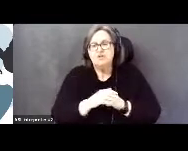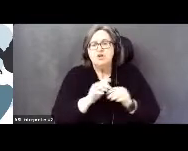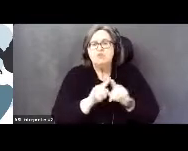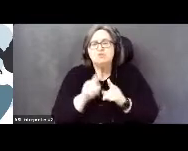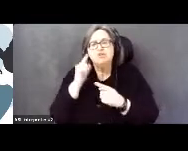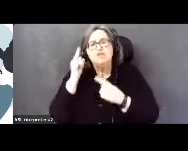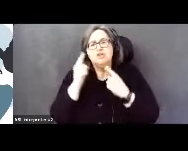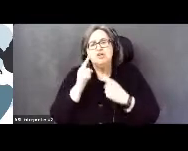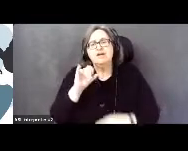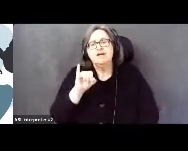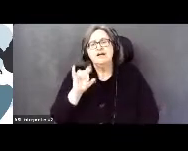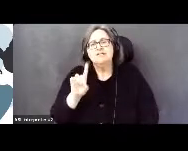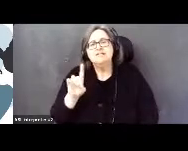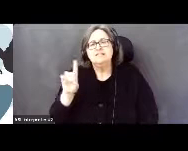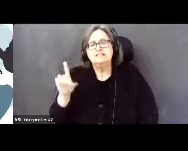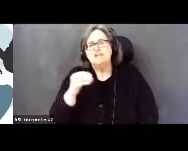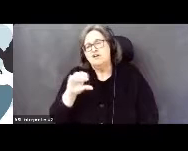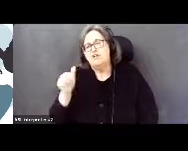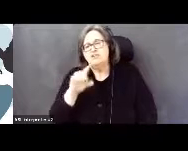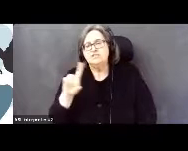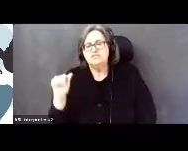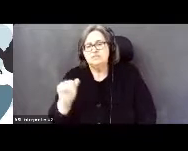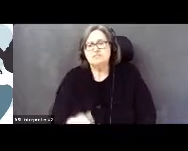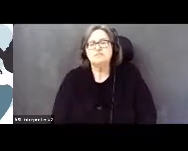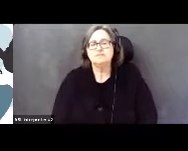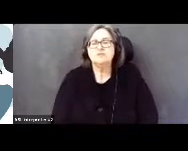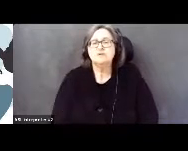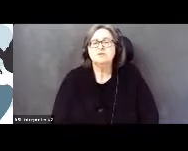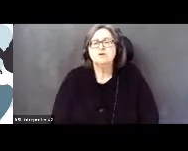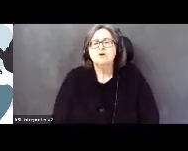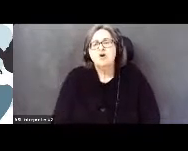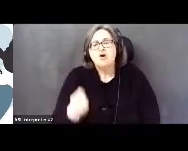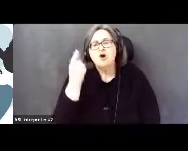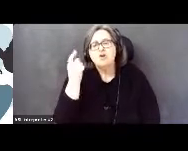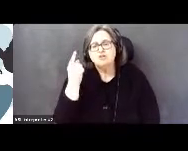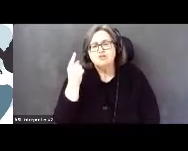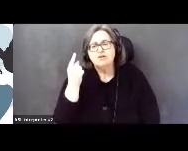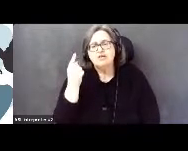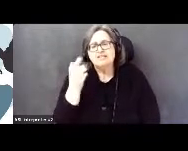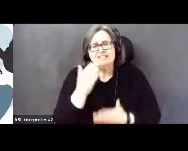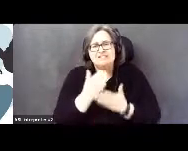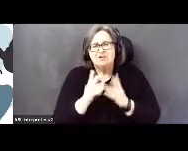about IDD and other disabilities and understanding that there are certain kind of restoration